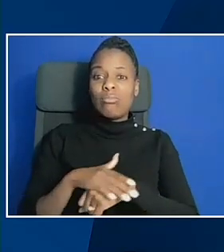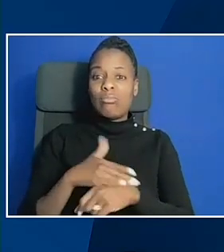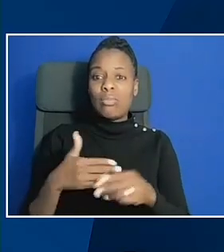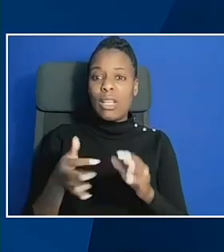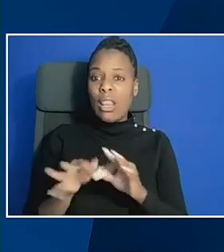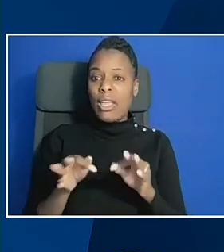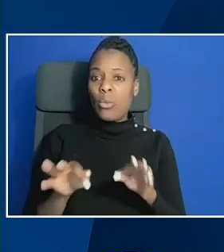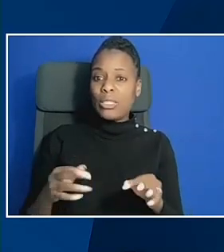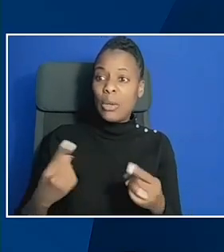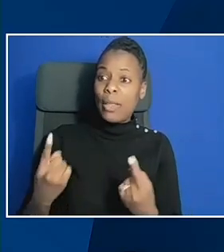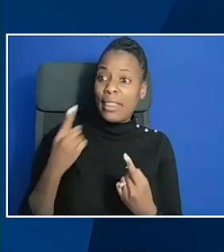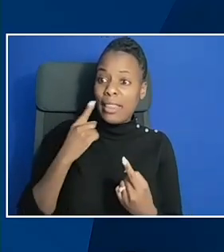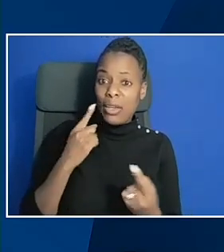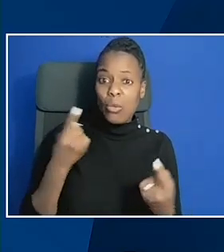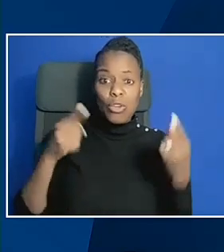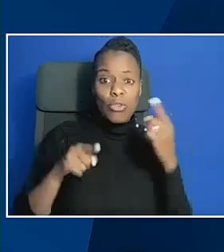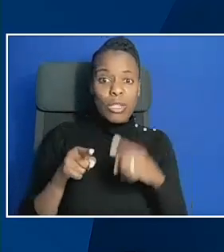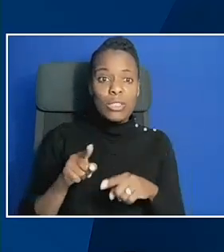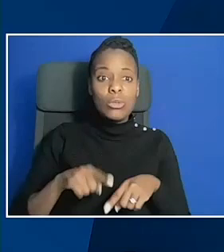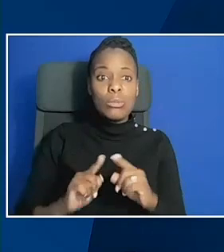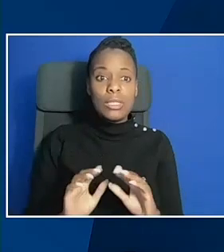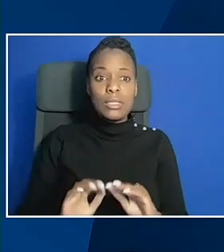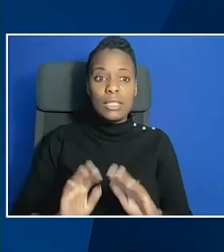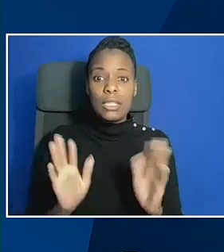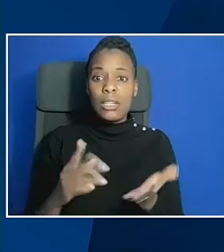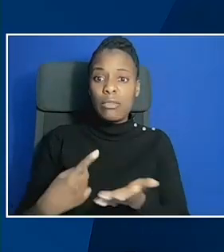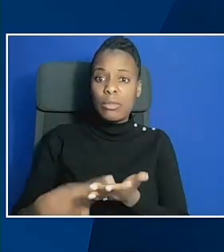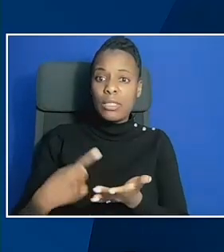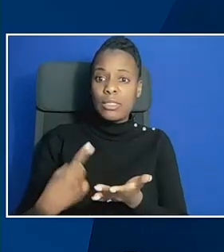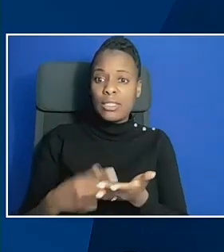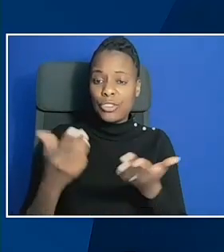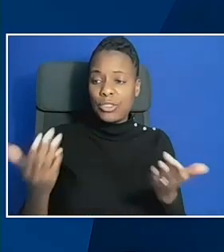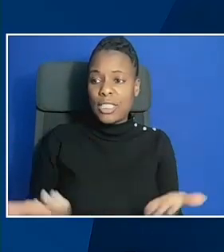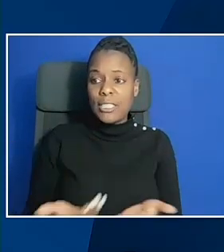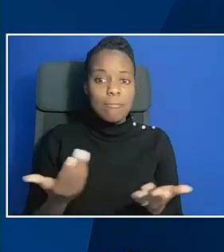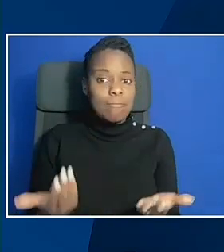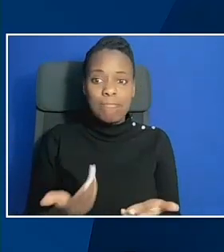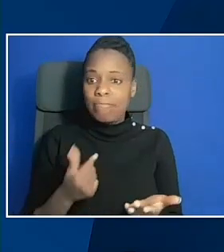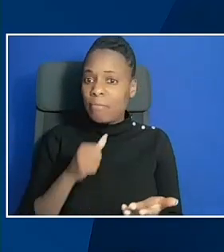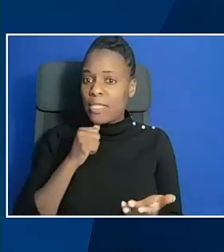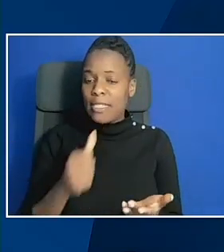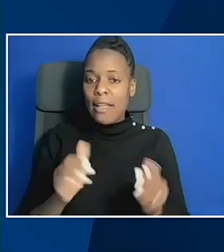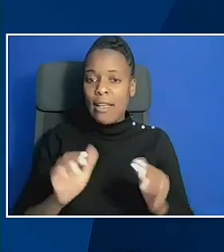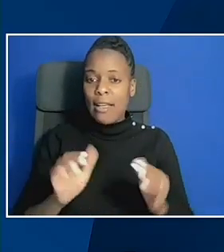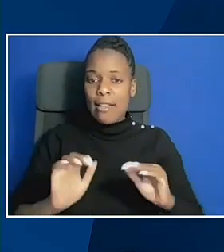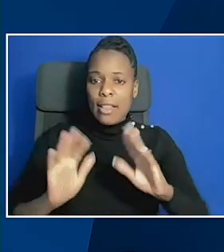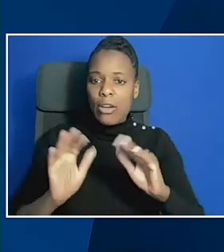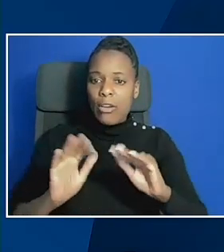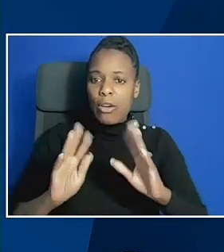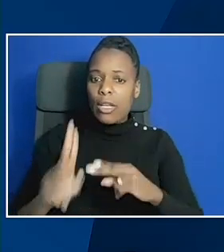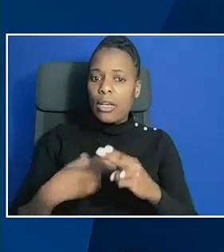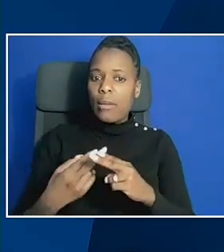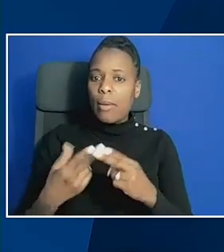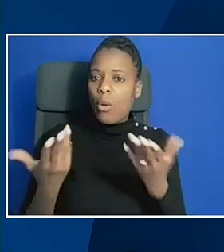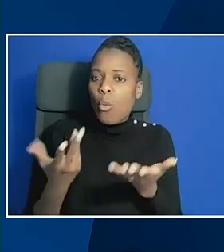But it's very clear from my- from our discussion here that, there's not a lot of clarity in terms of what we're talking about, what the potential impact that